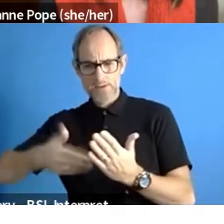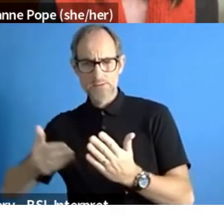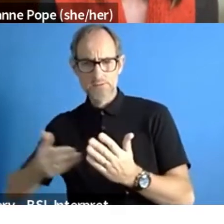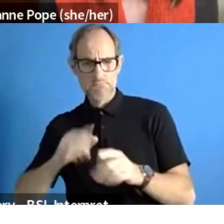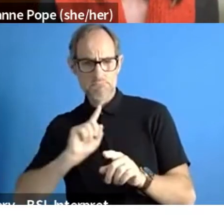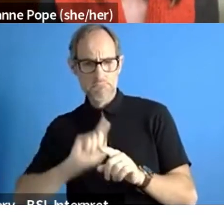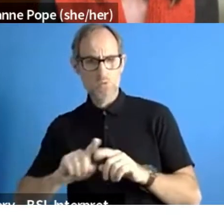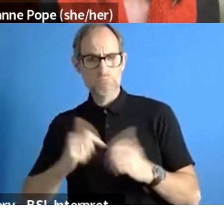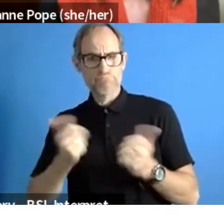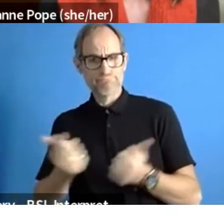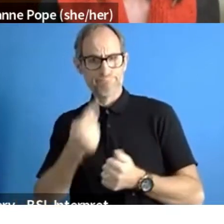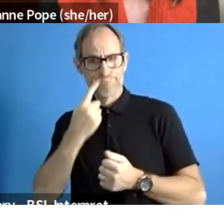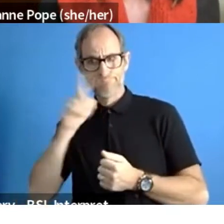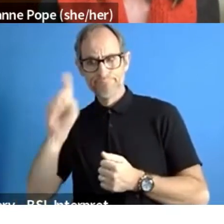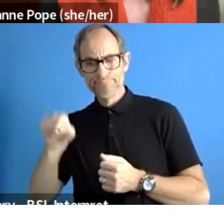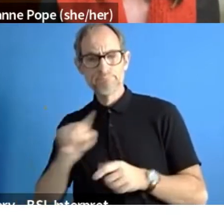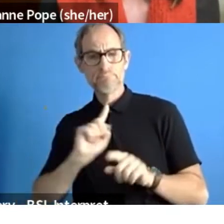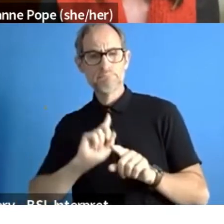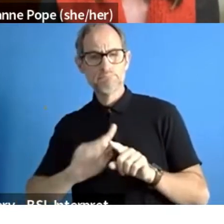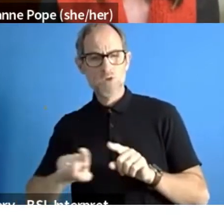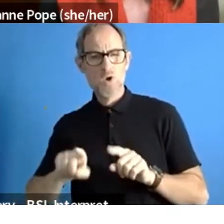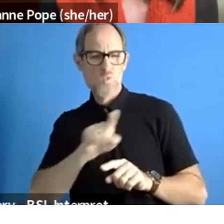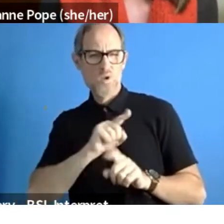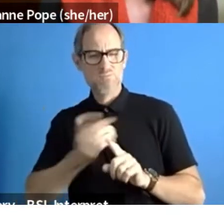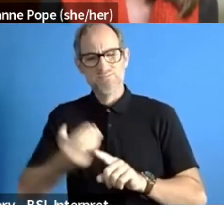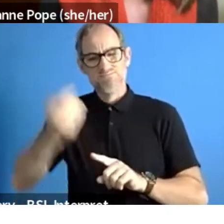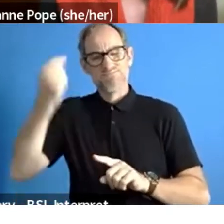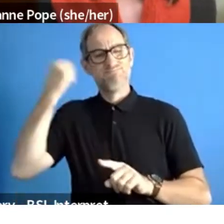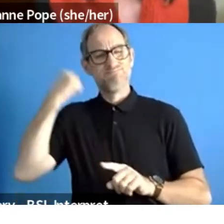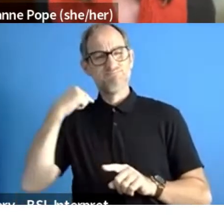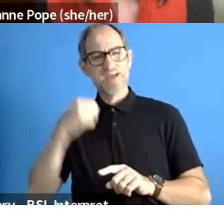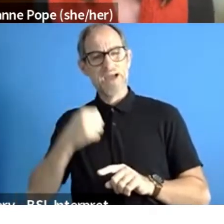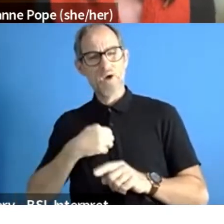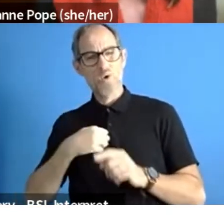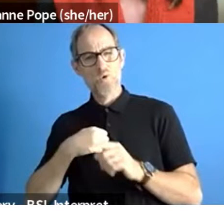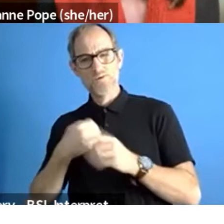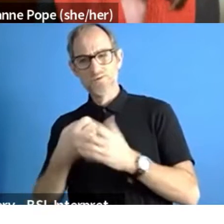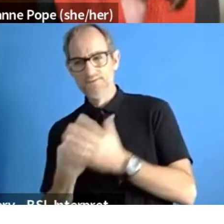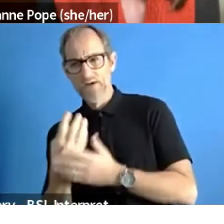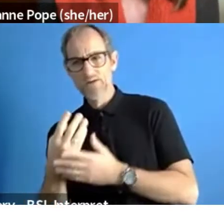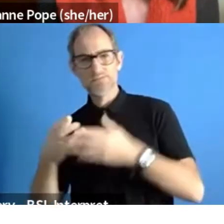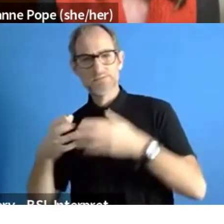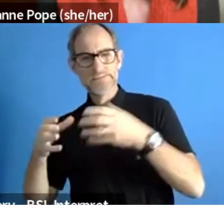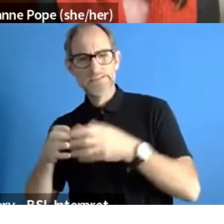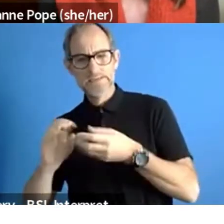those regards thanks to our design team and developers to improve things over